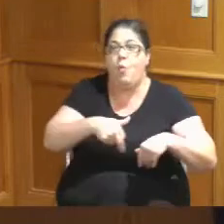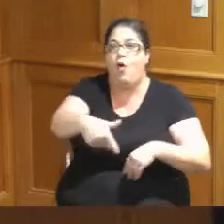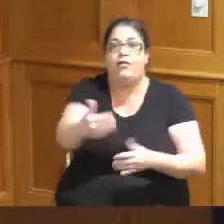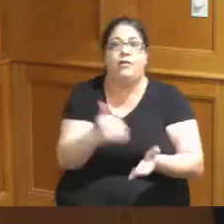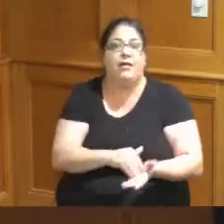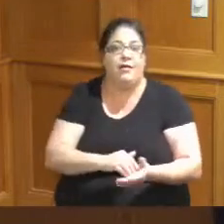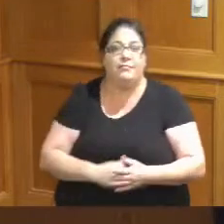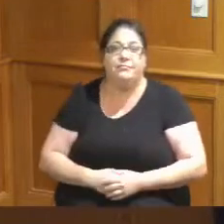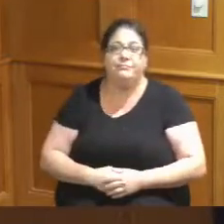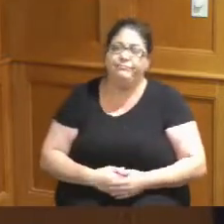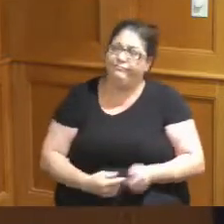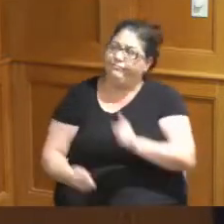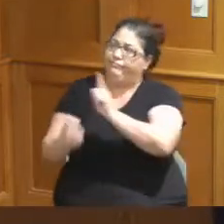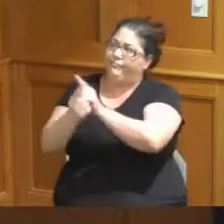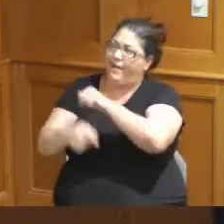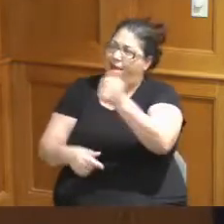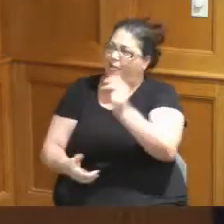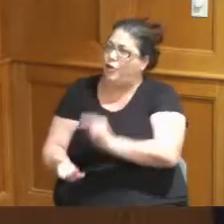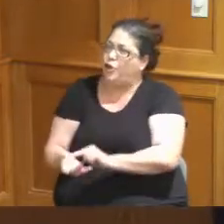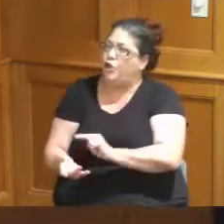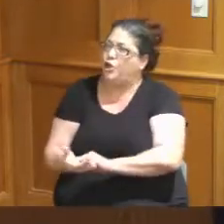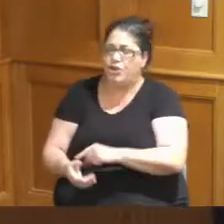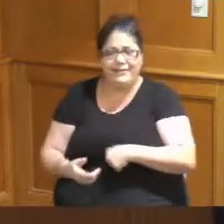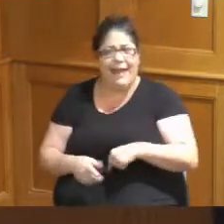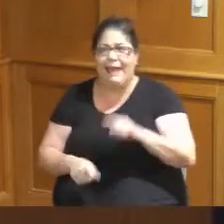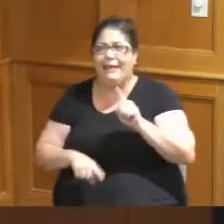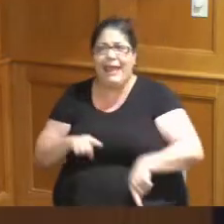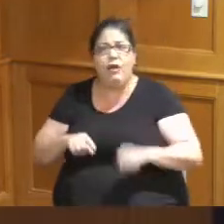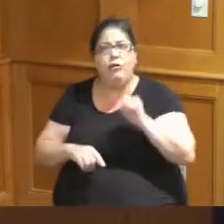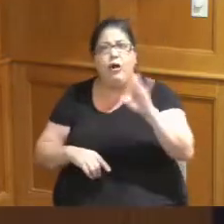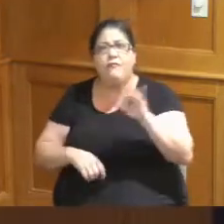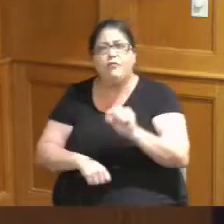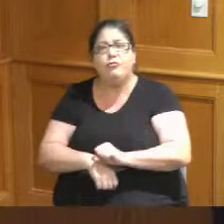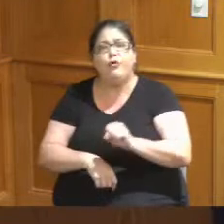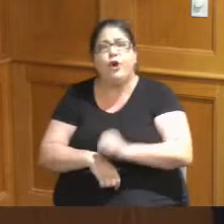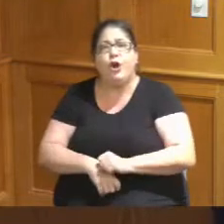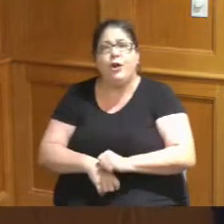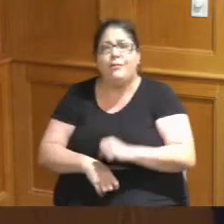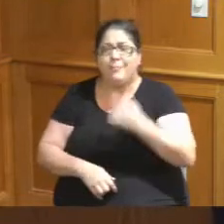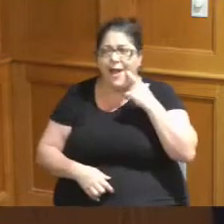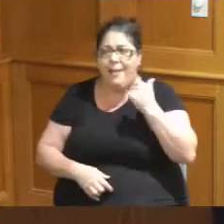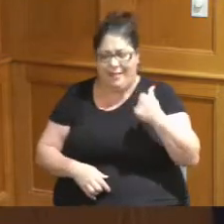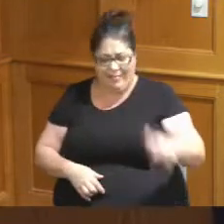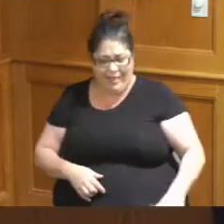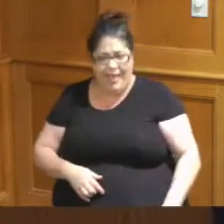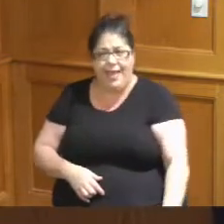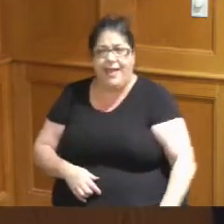I can't even take off and my leg hurt because if I do then all these appointments would have